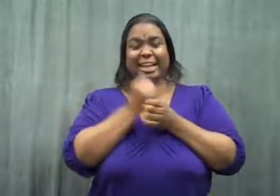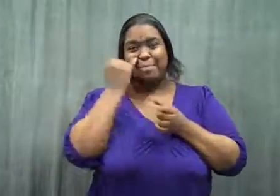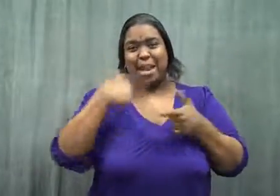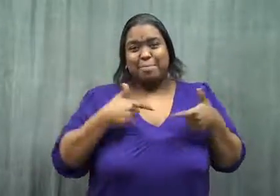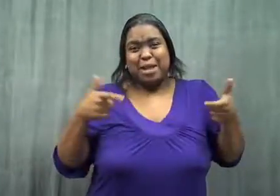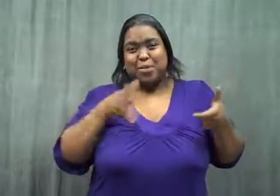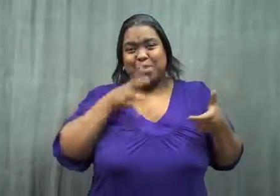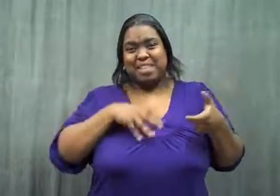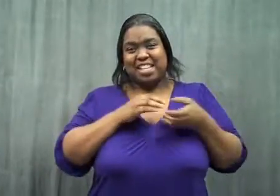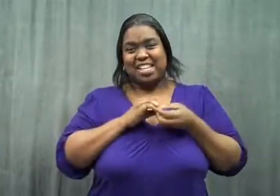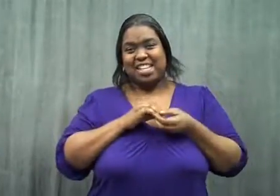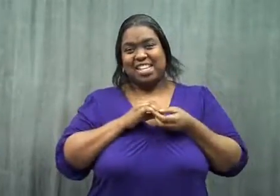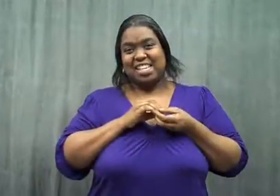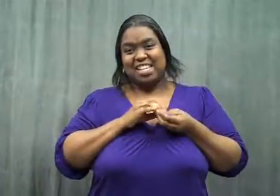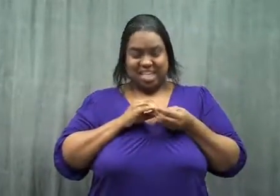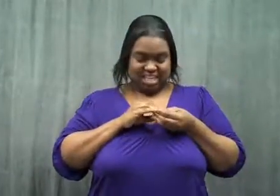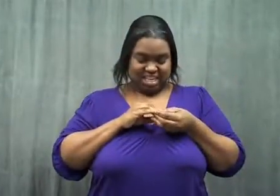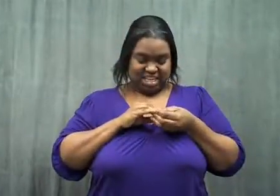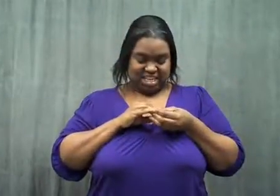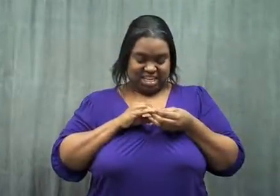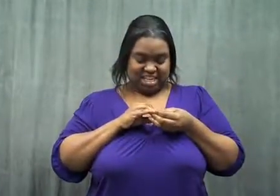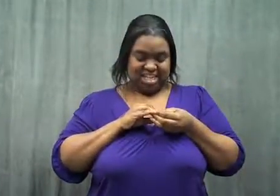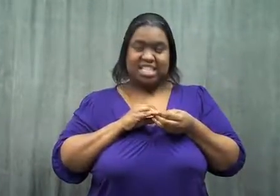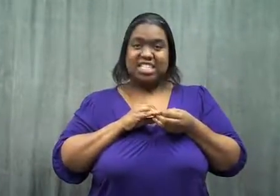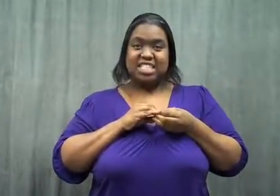You know I'm a big woman.